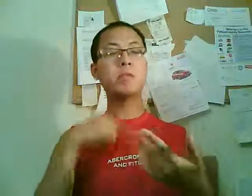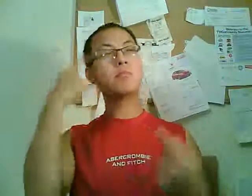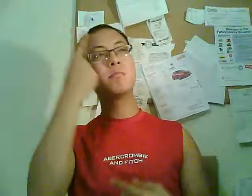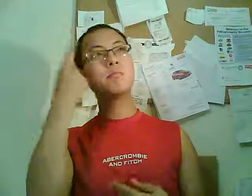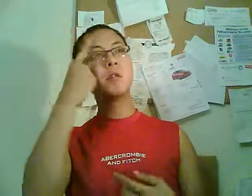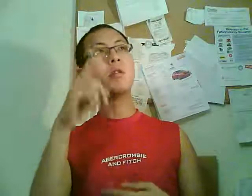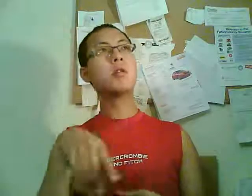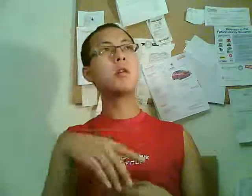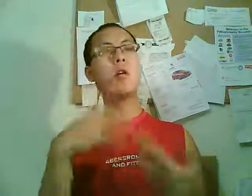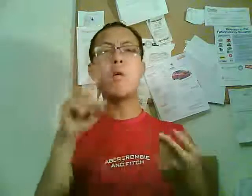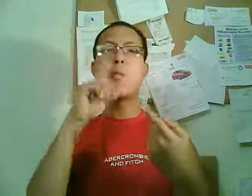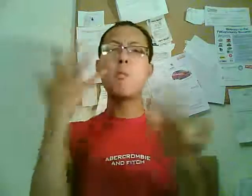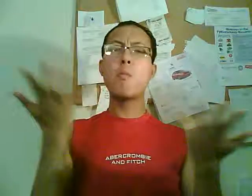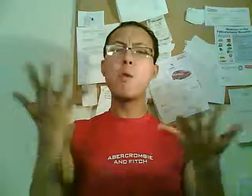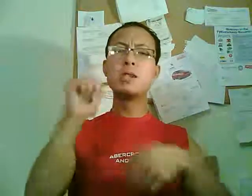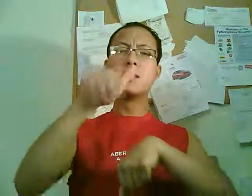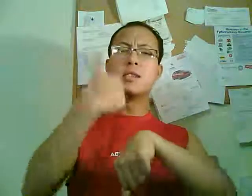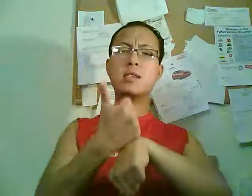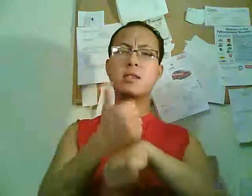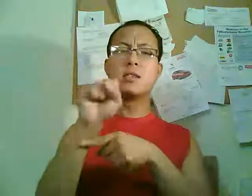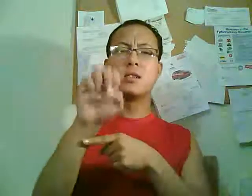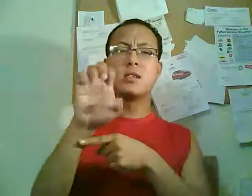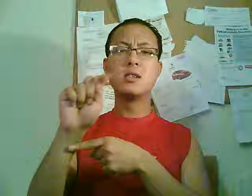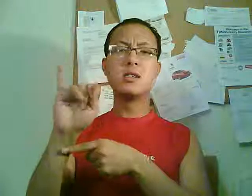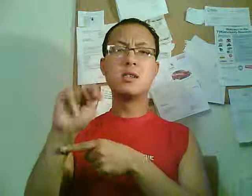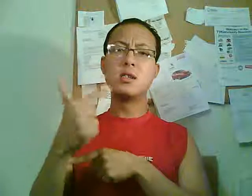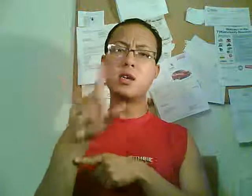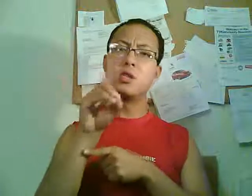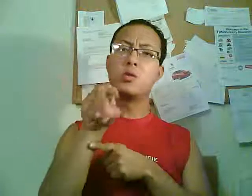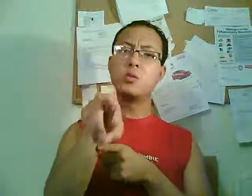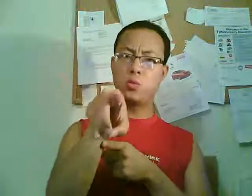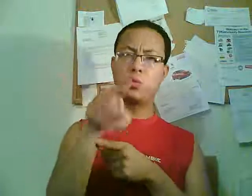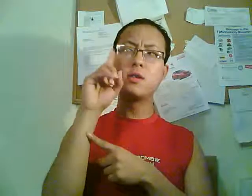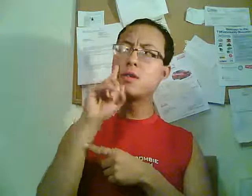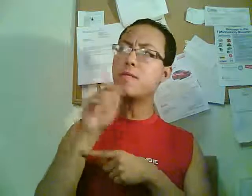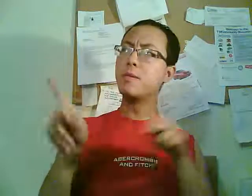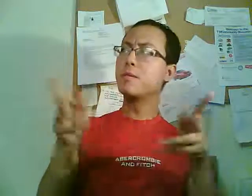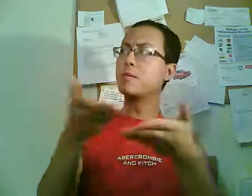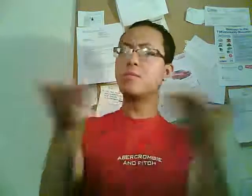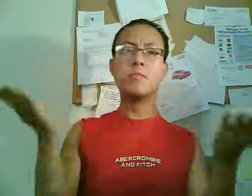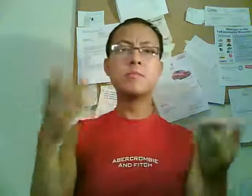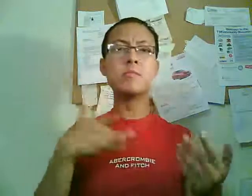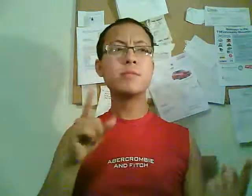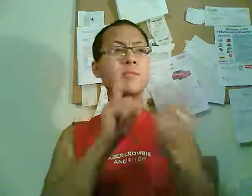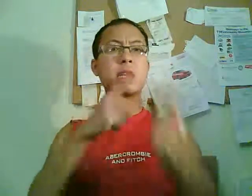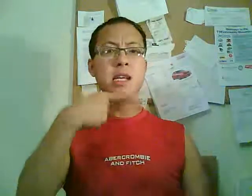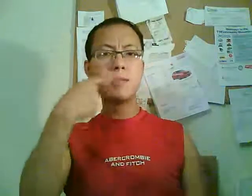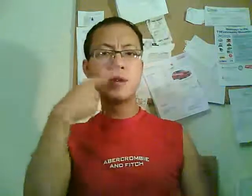I wondered: "What kind of settings do you or deaf people in general usually encounter hearing people?"